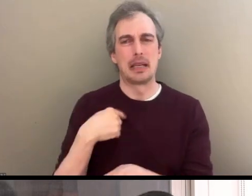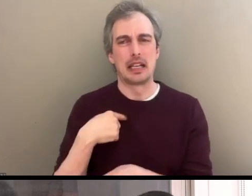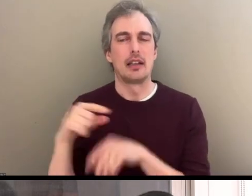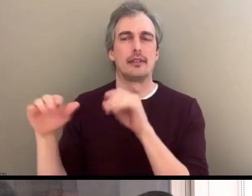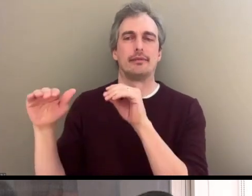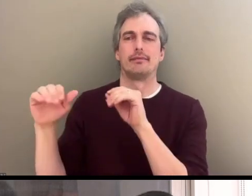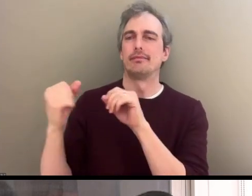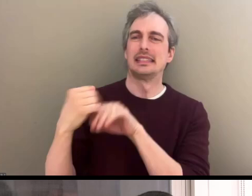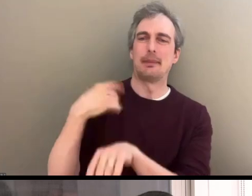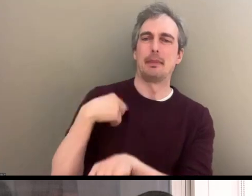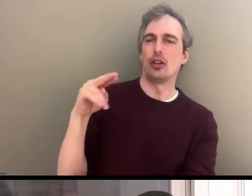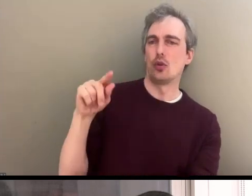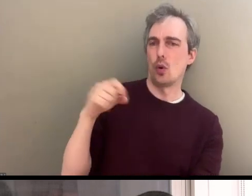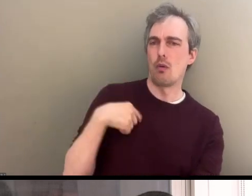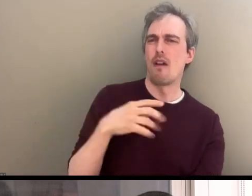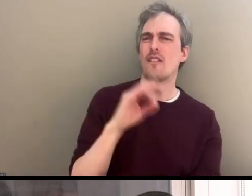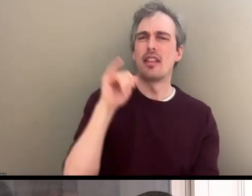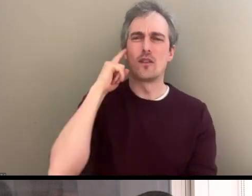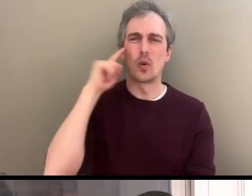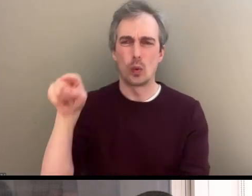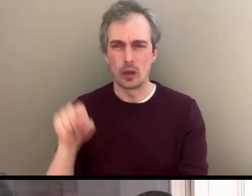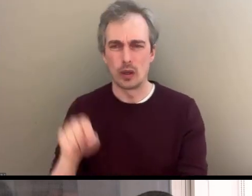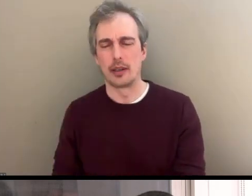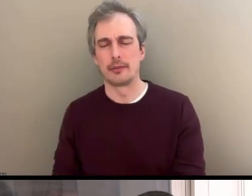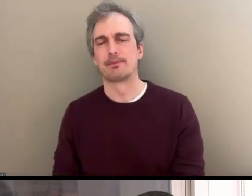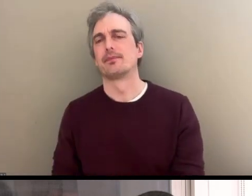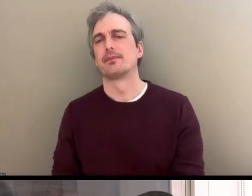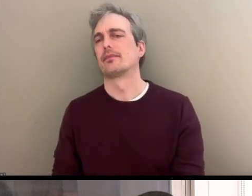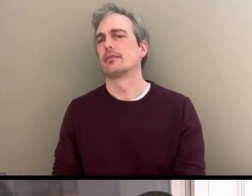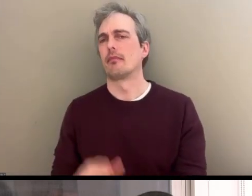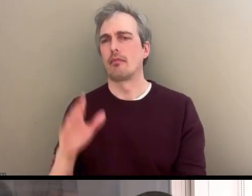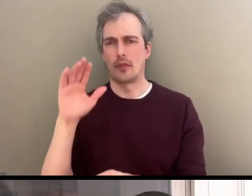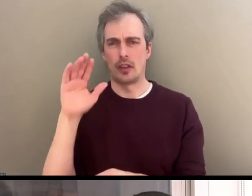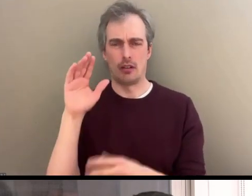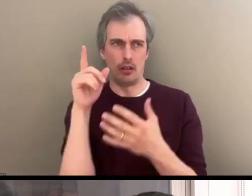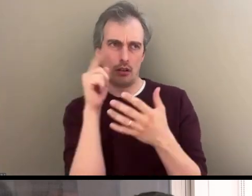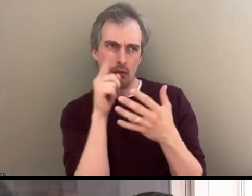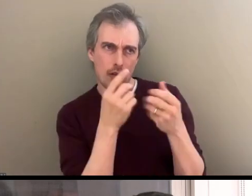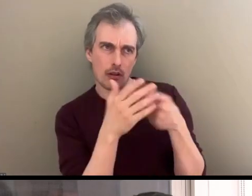covers, these are the ones that are currently covered under automation. These are the ones that require manual testing.